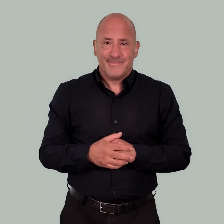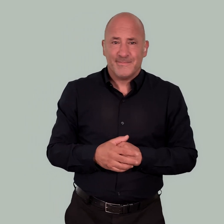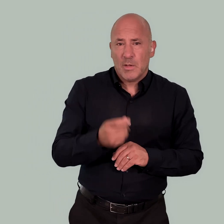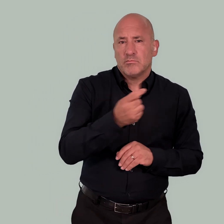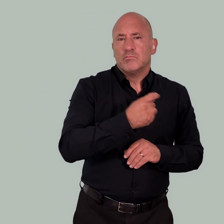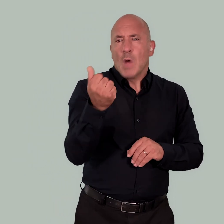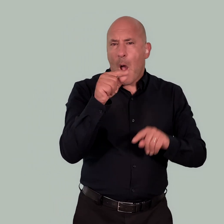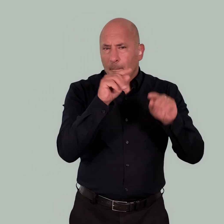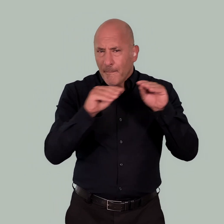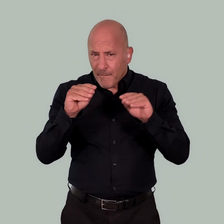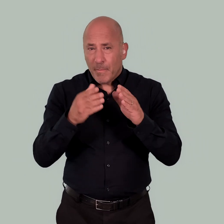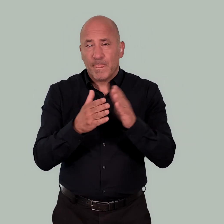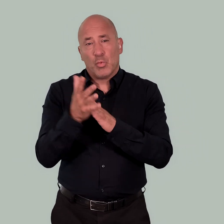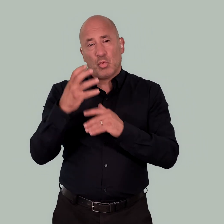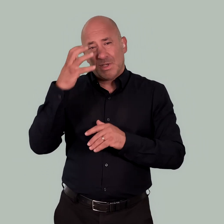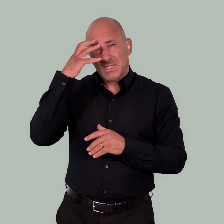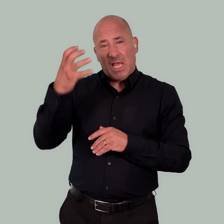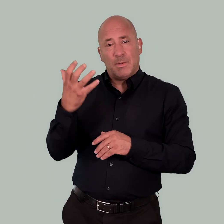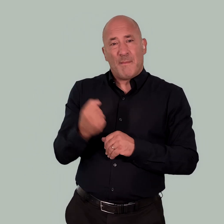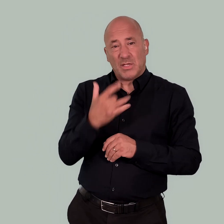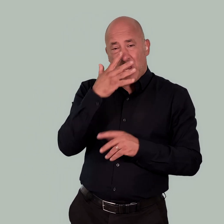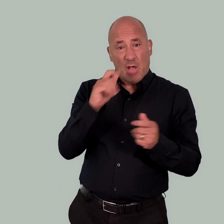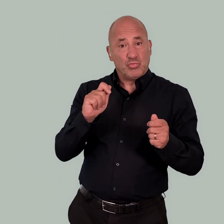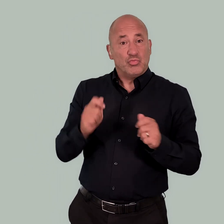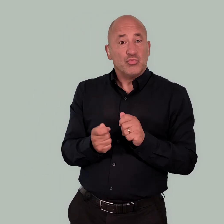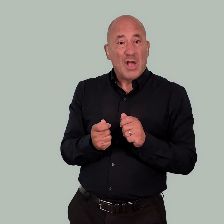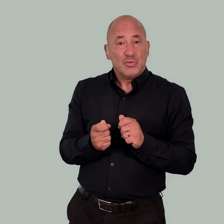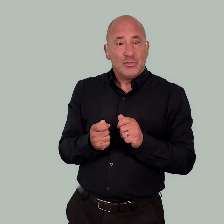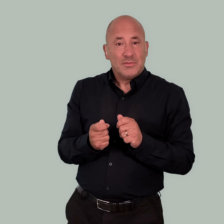(Footnote 13 - Some of these measures are affected by state pension age changes,